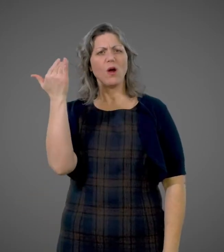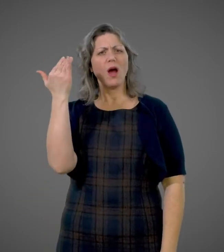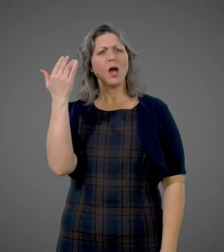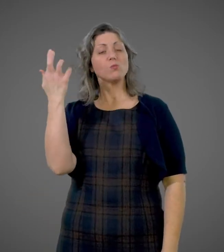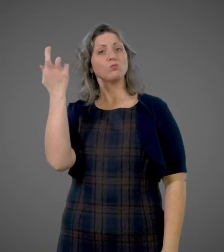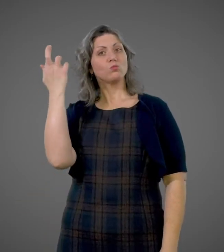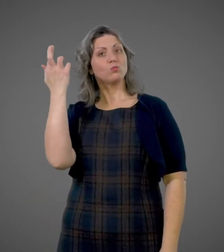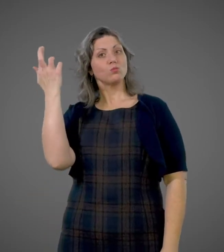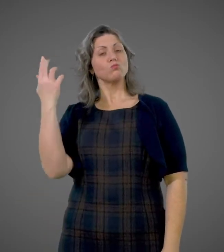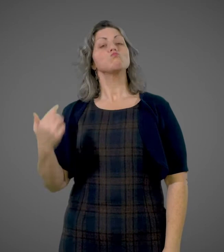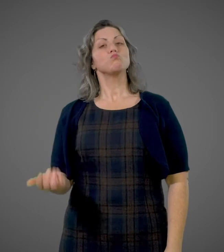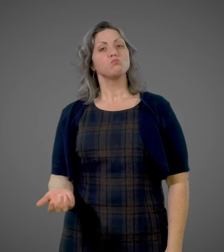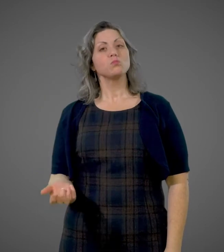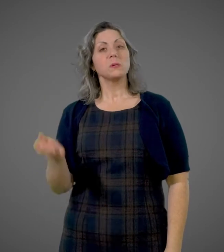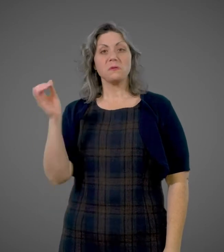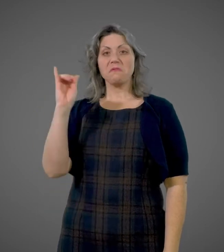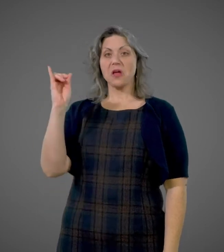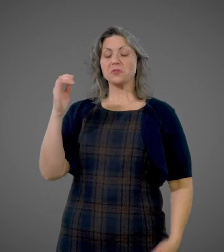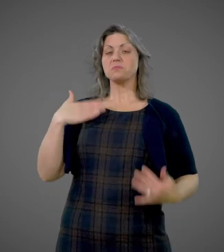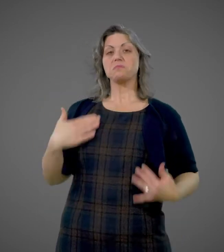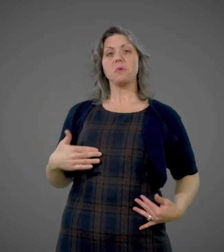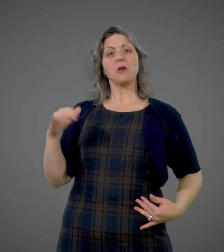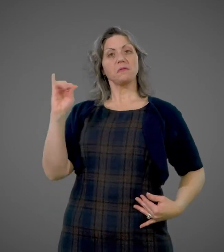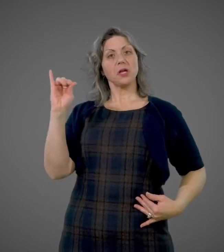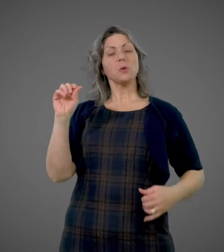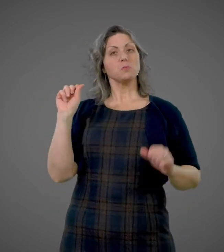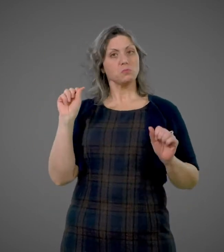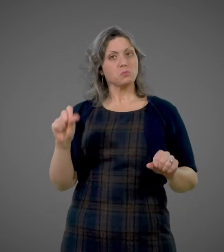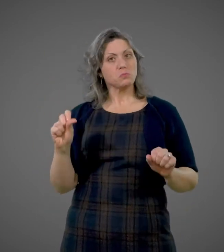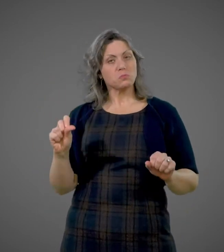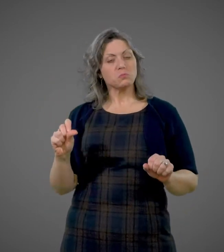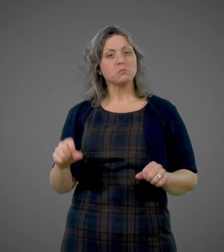You may develop a fever if your body is fighting an infection.